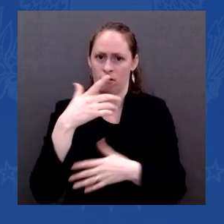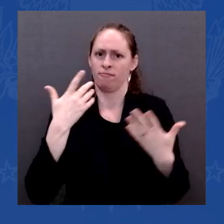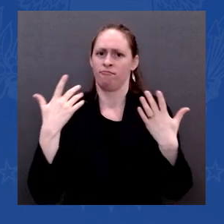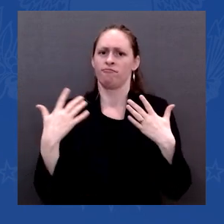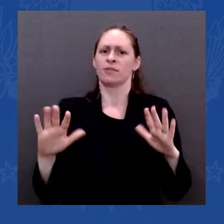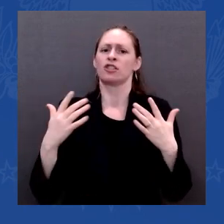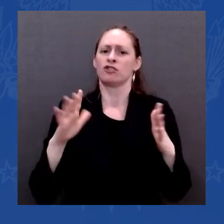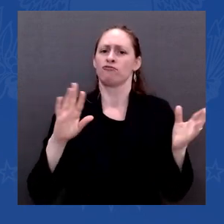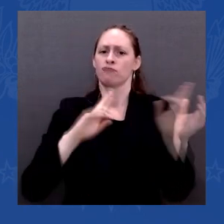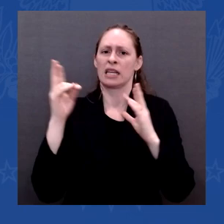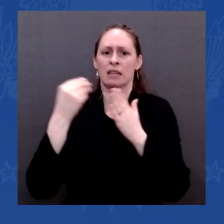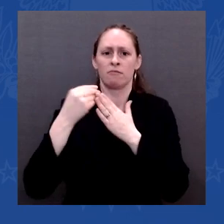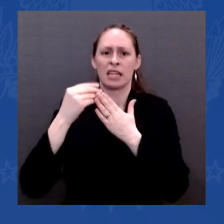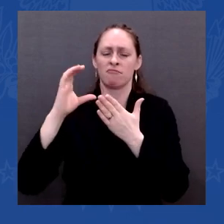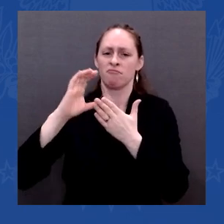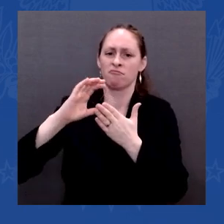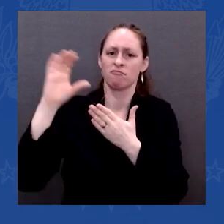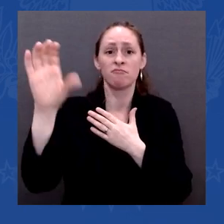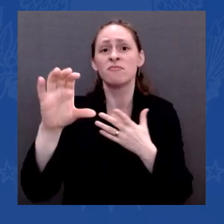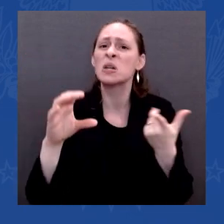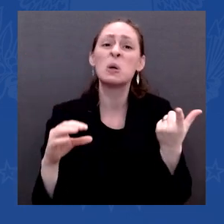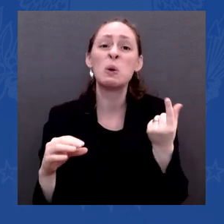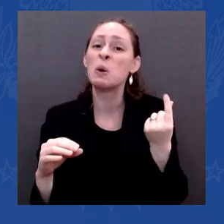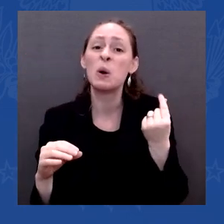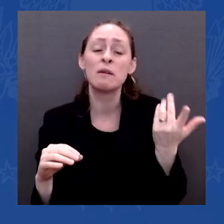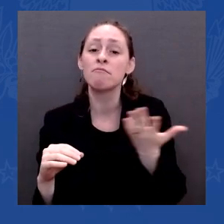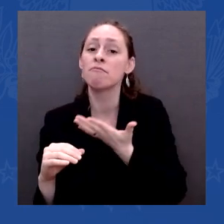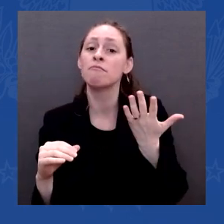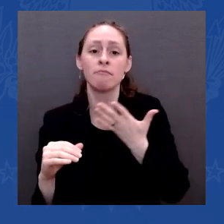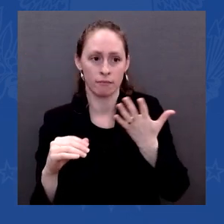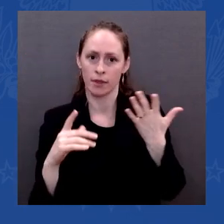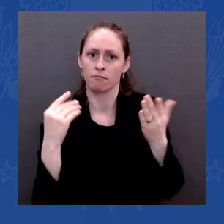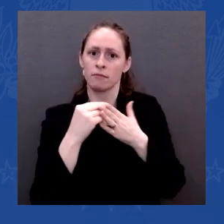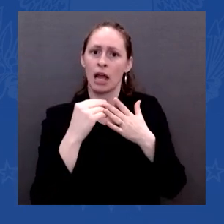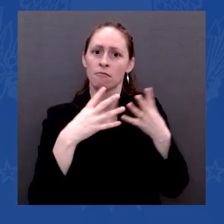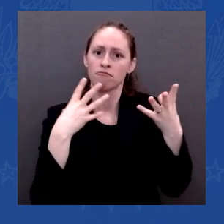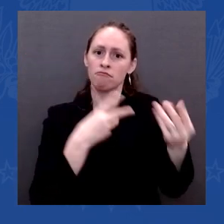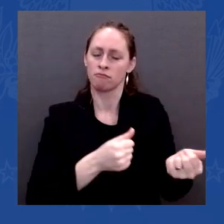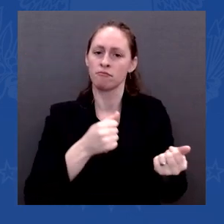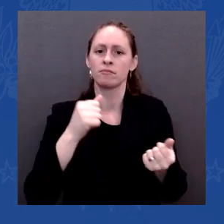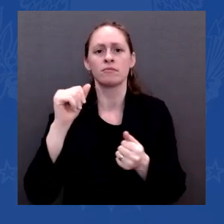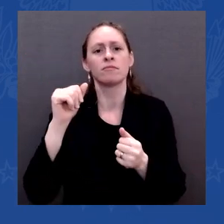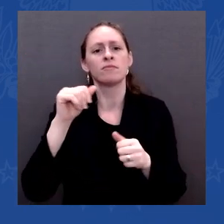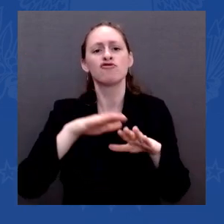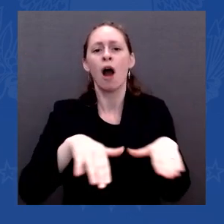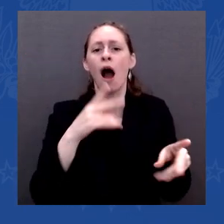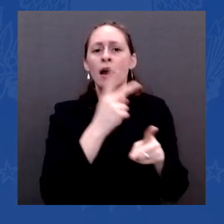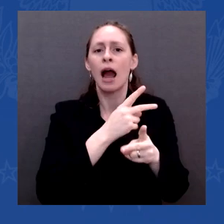so they can keep childcare centers open and available for folks who need it. I’m not sure that would’ve happened